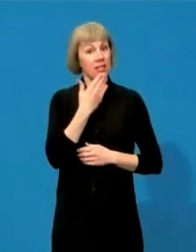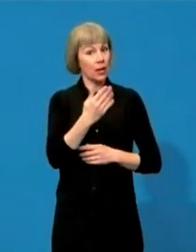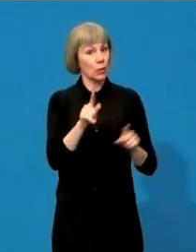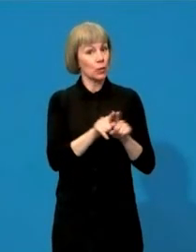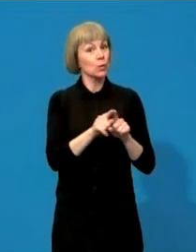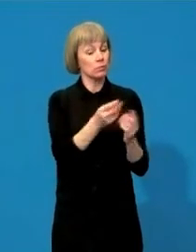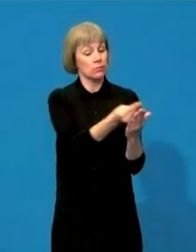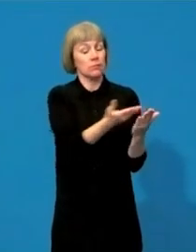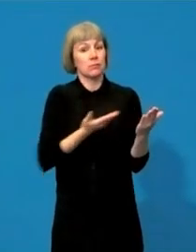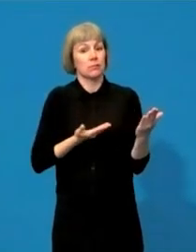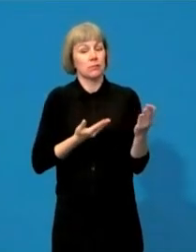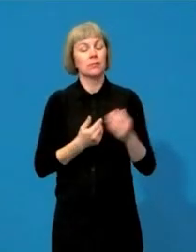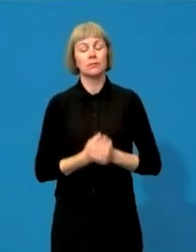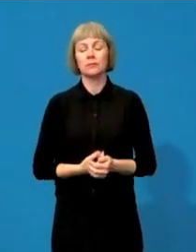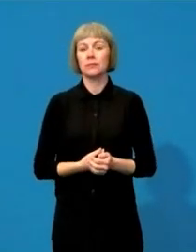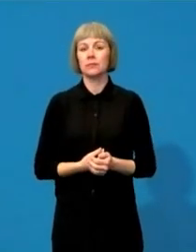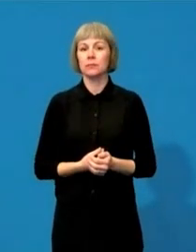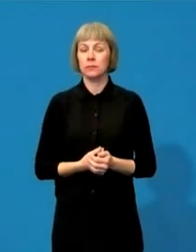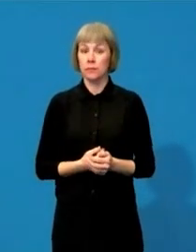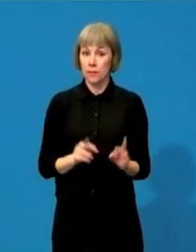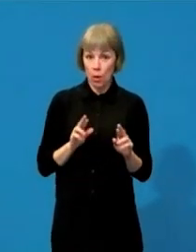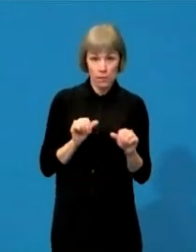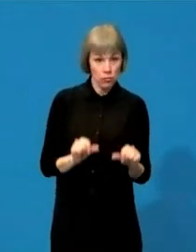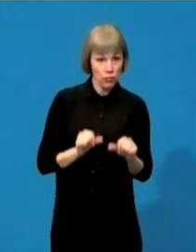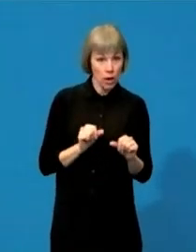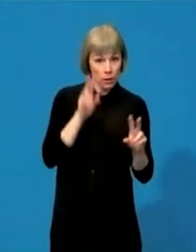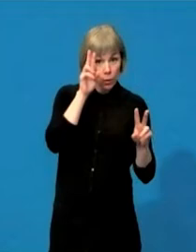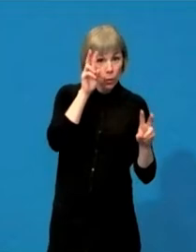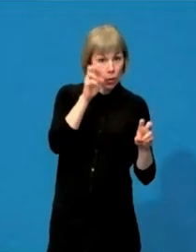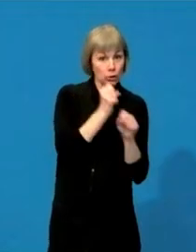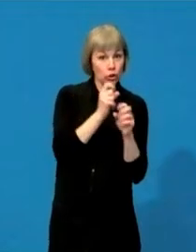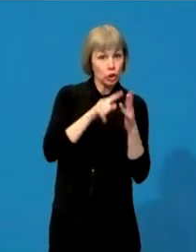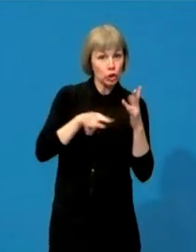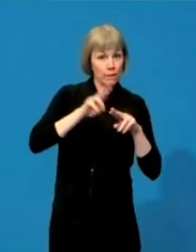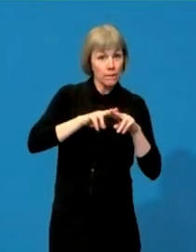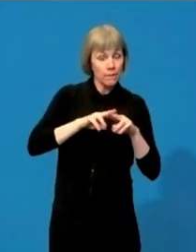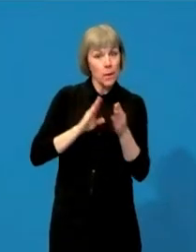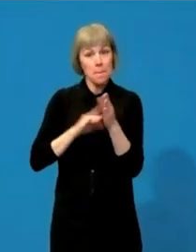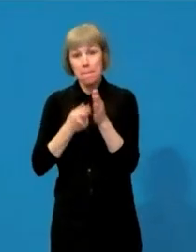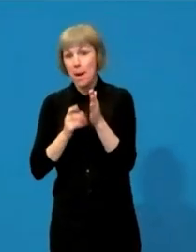I hope it's okay if I call you Geoff and Marmingee. Is that okay? MR DAVIS: Yes.